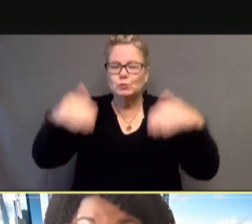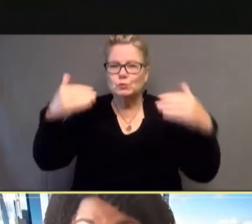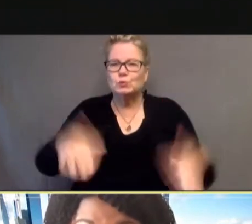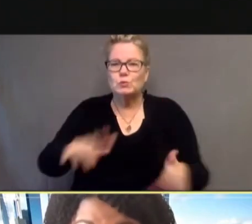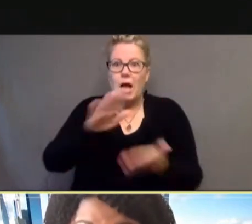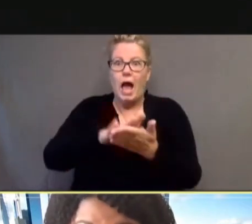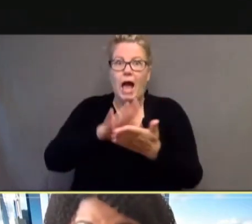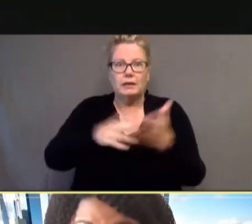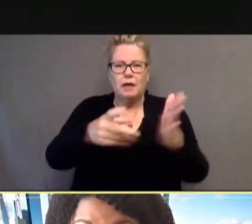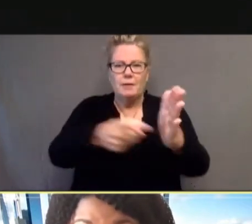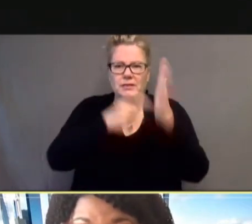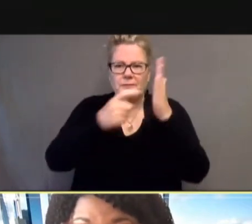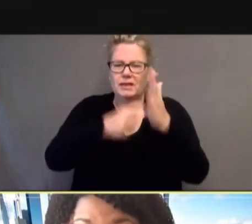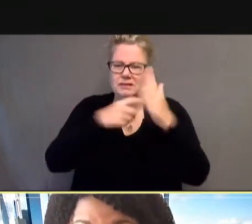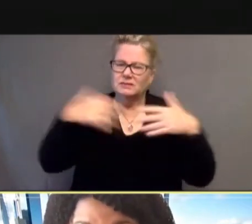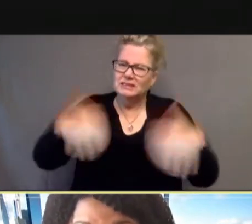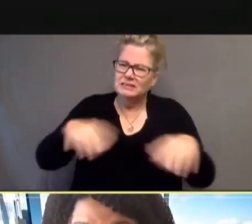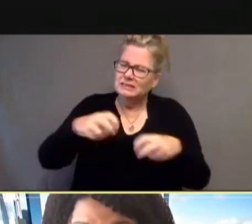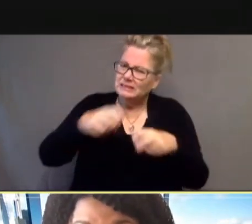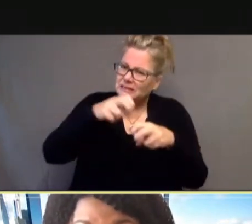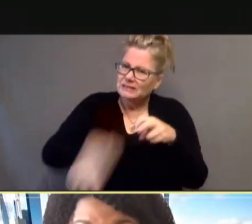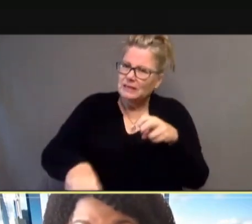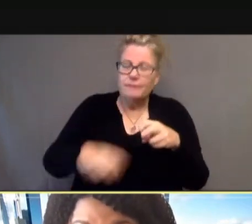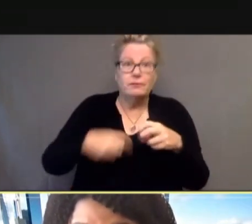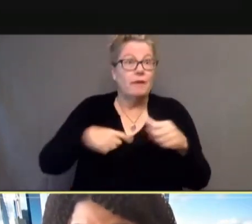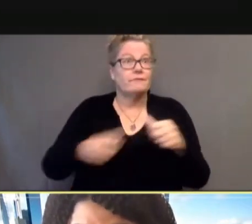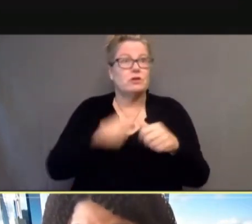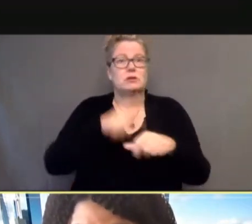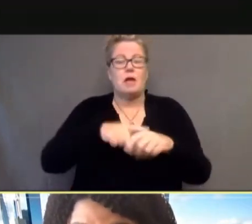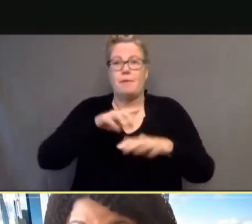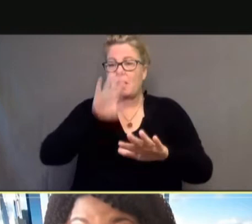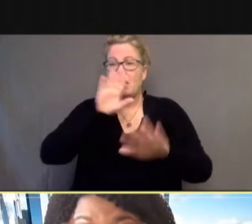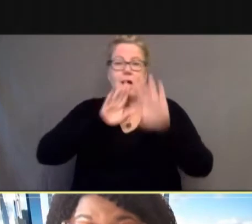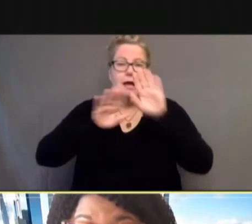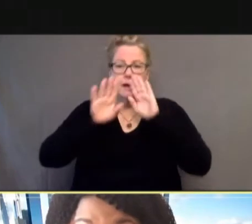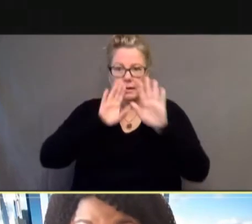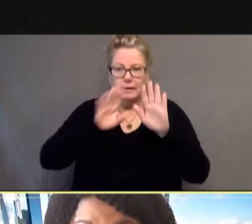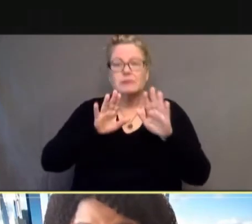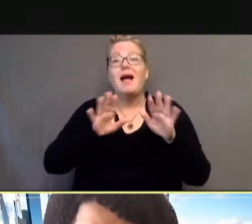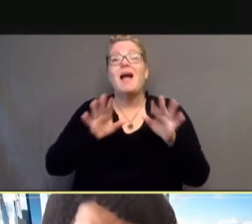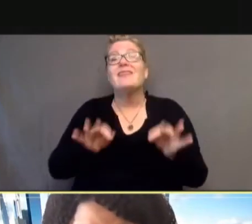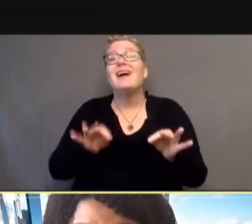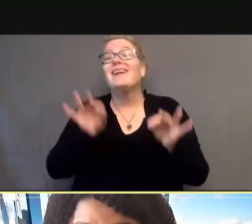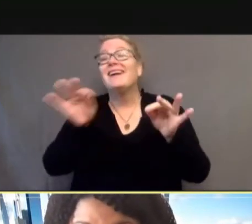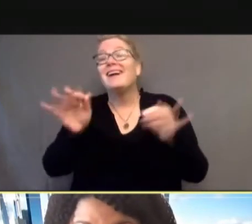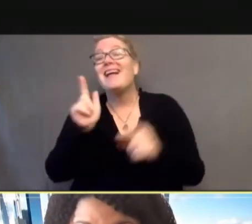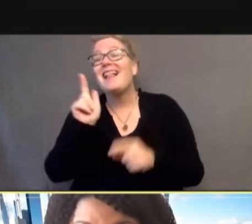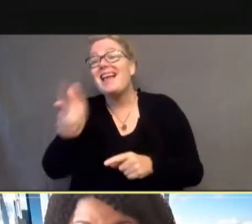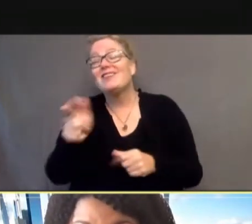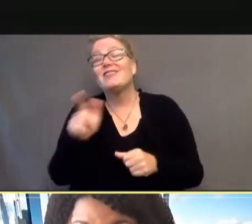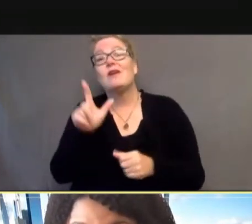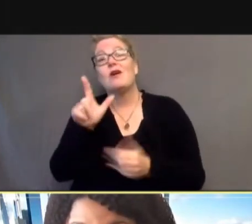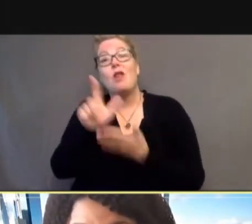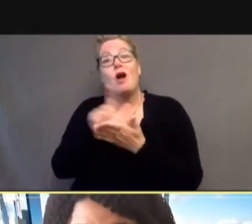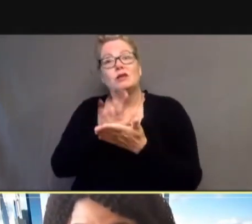before. Fast forward a few years to law school, it was the same thing. So at each level of